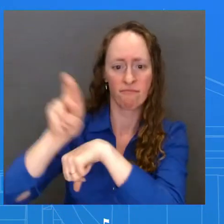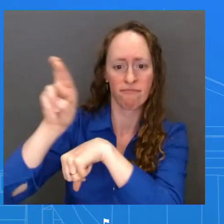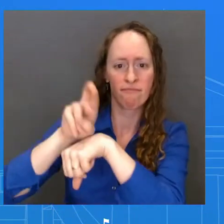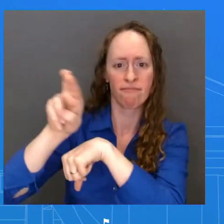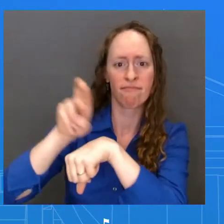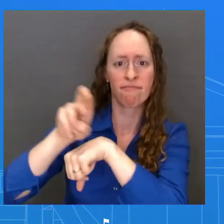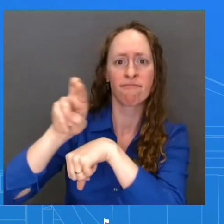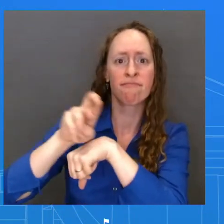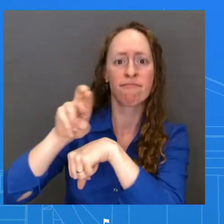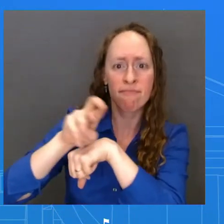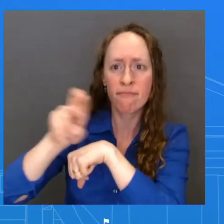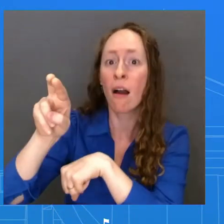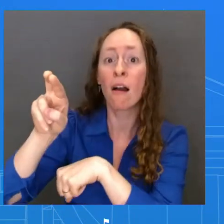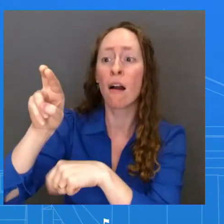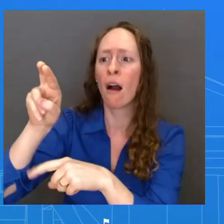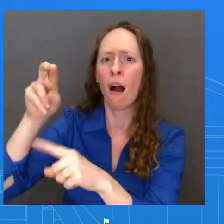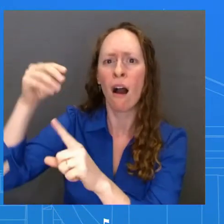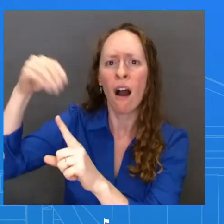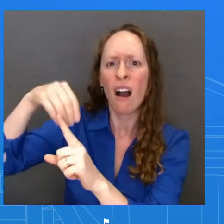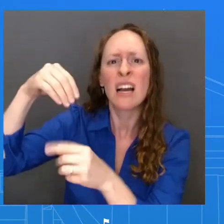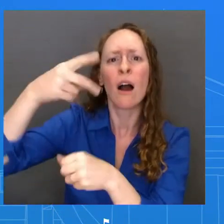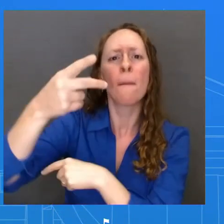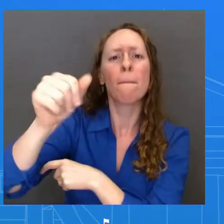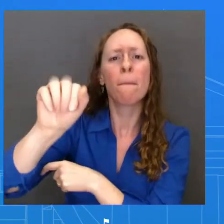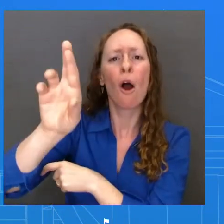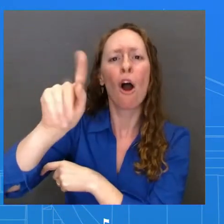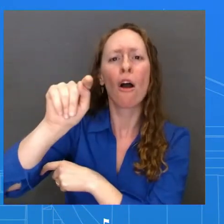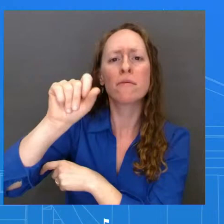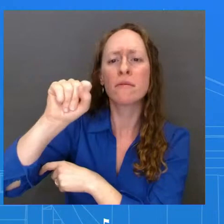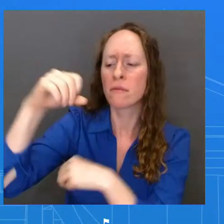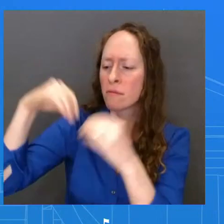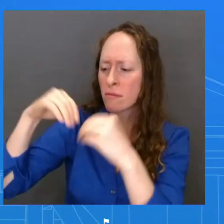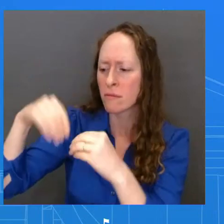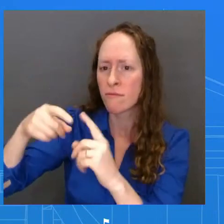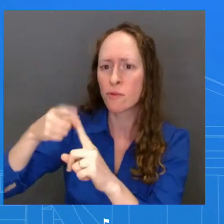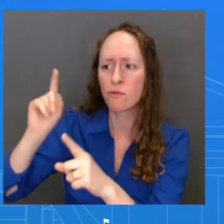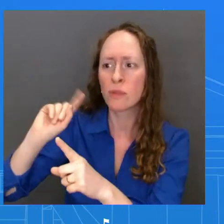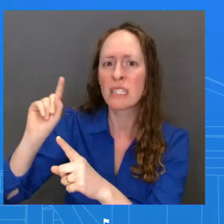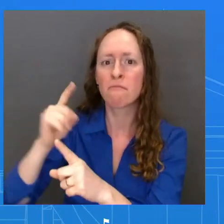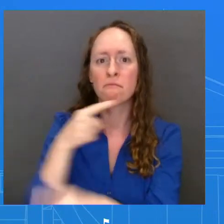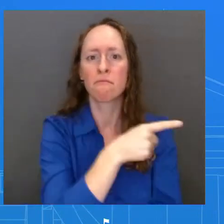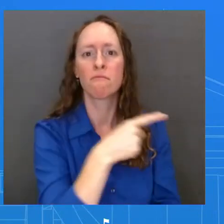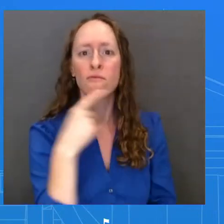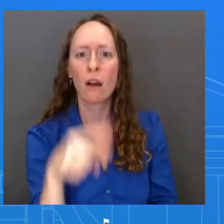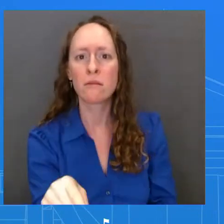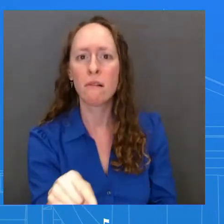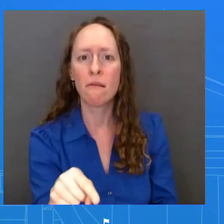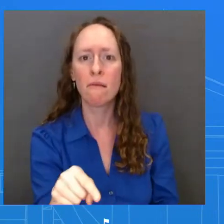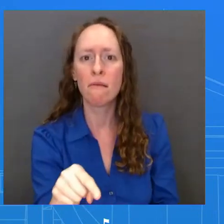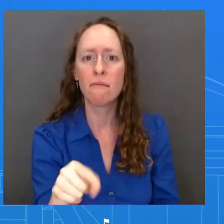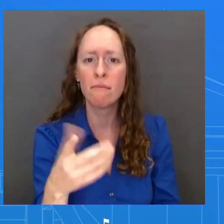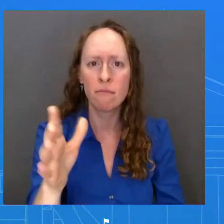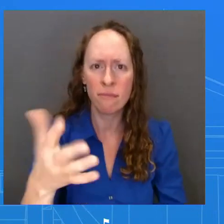of the degree to which they are collaborating on nuclear and missile-related technology and how big of an issue is it?